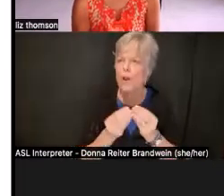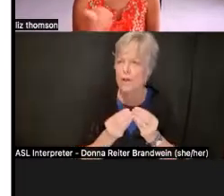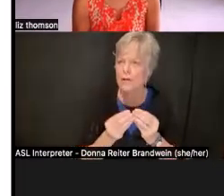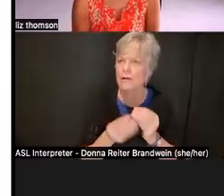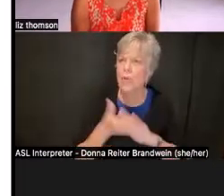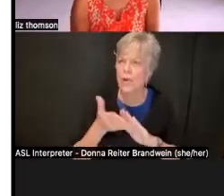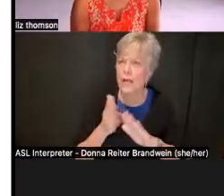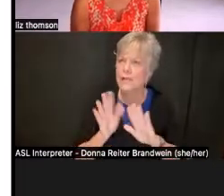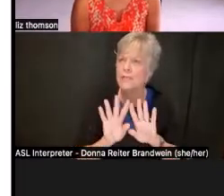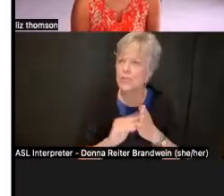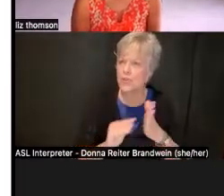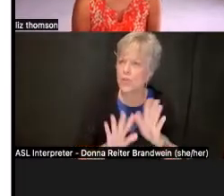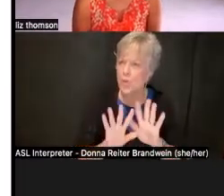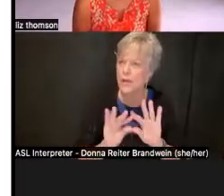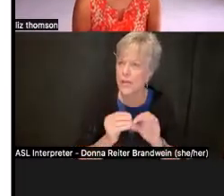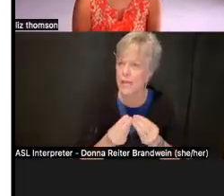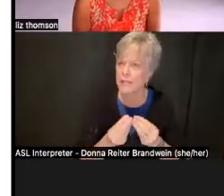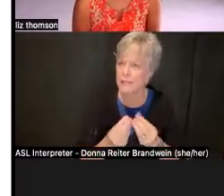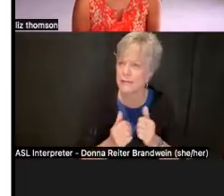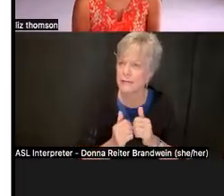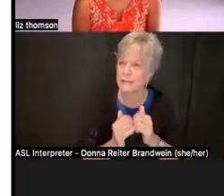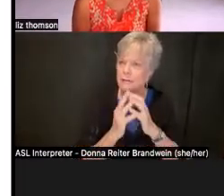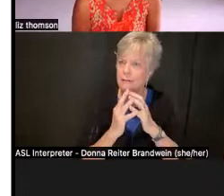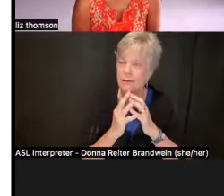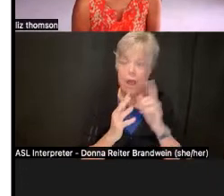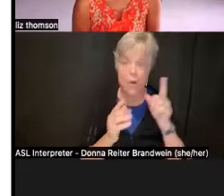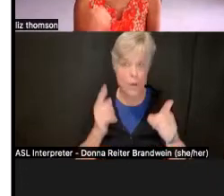like we heard from Miami University of Ohio,